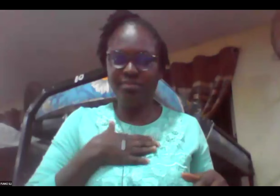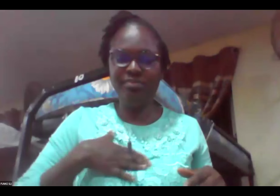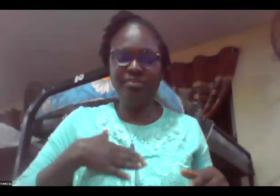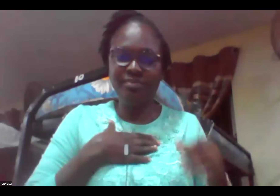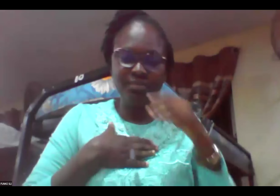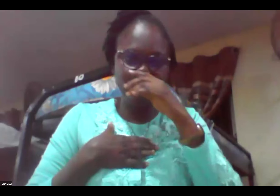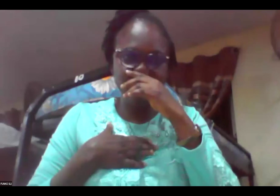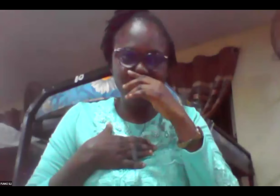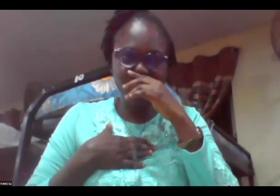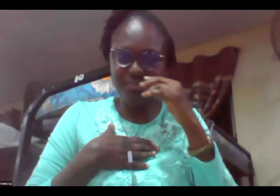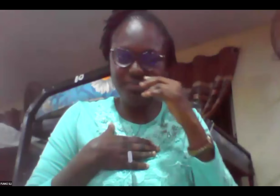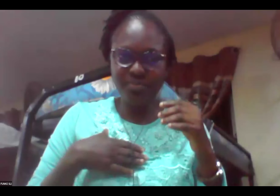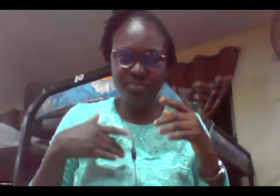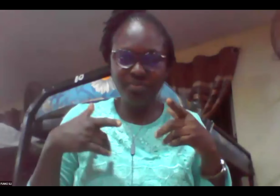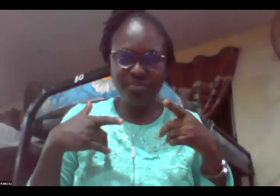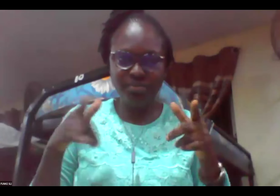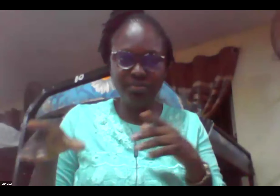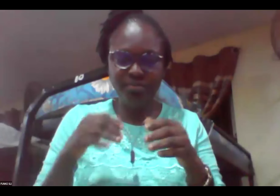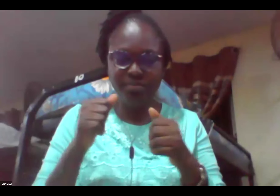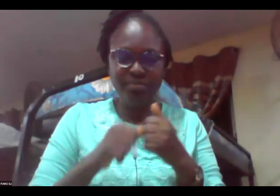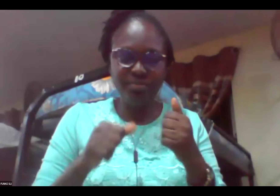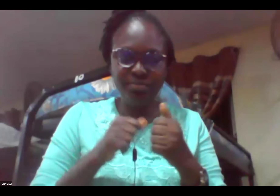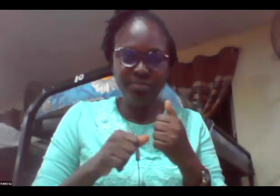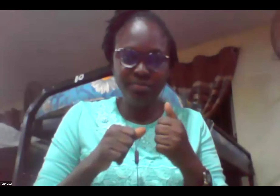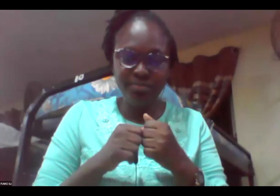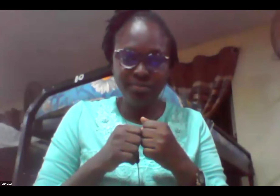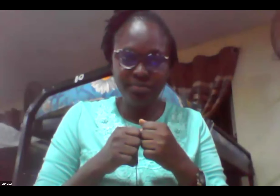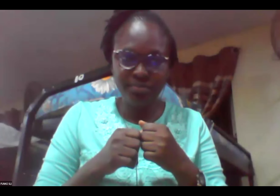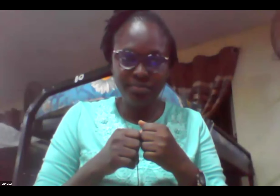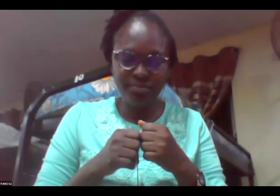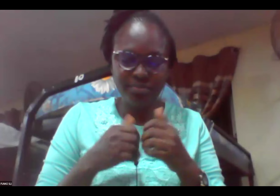sola bakre: Let's do this. Every somebody asked what was the next class.